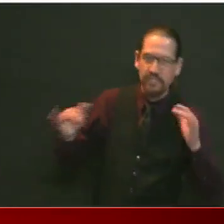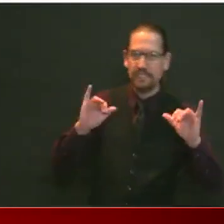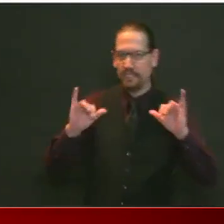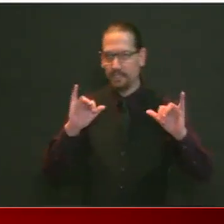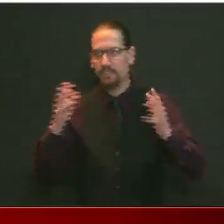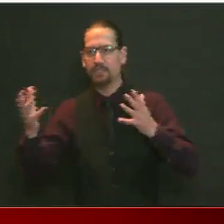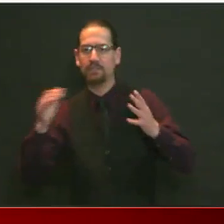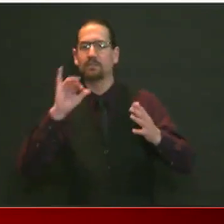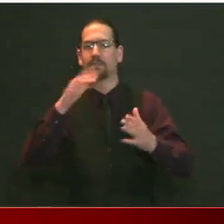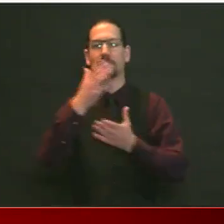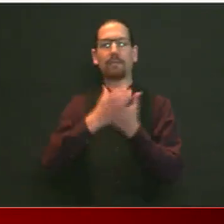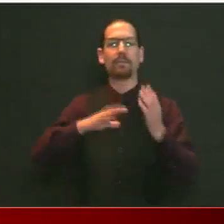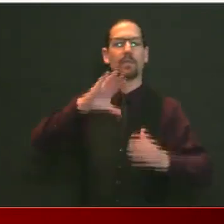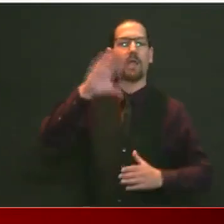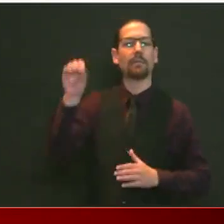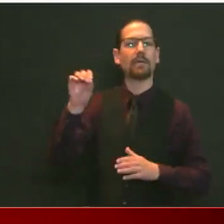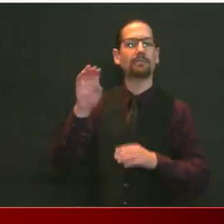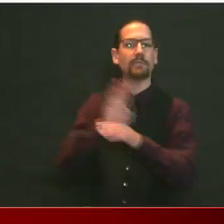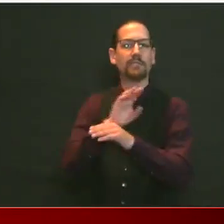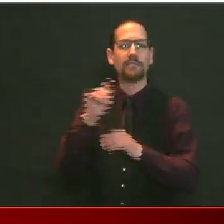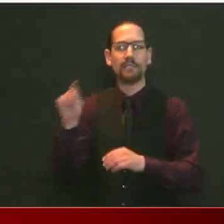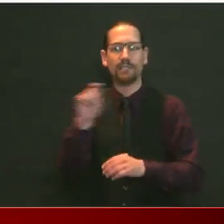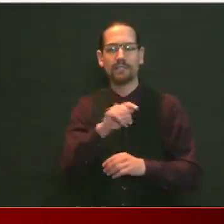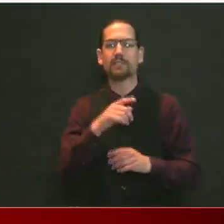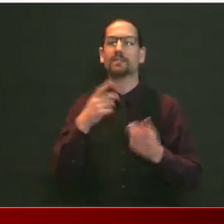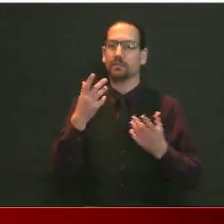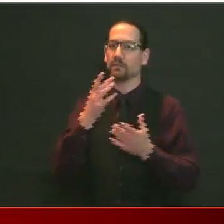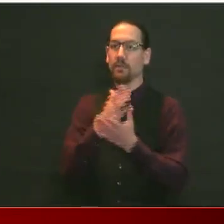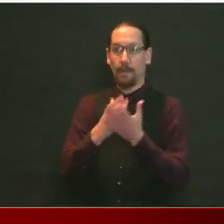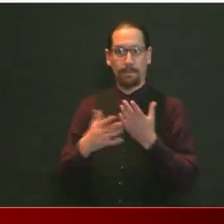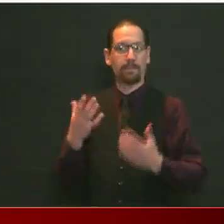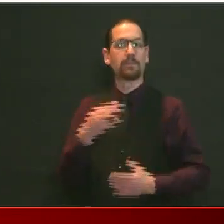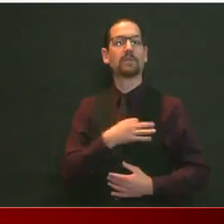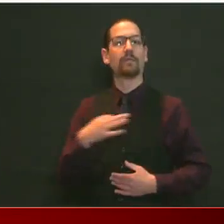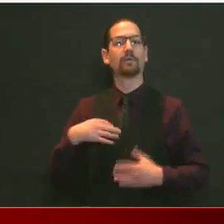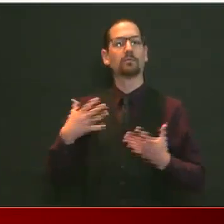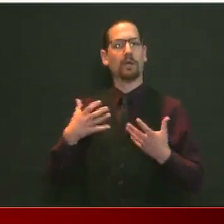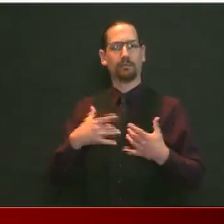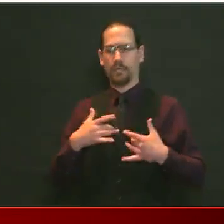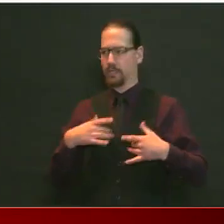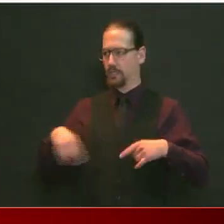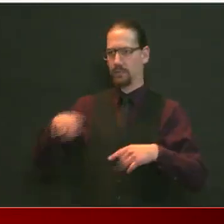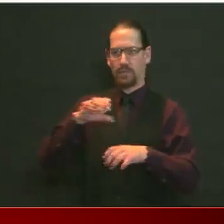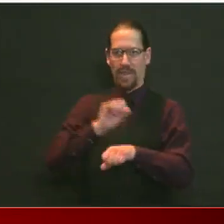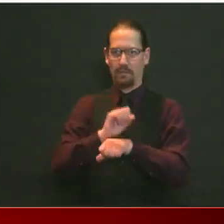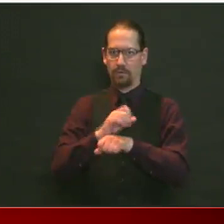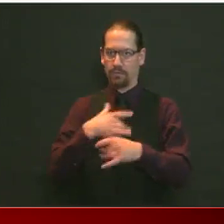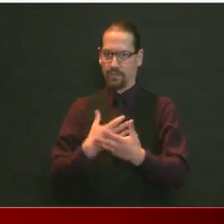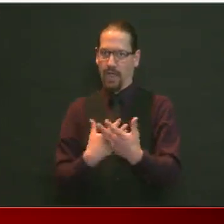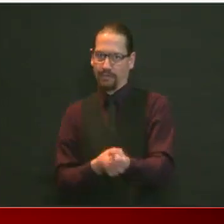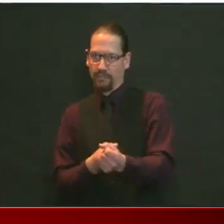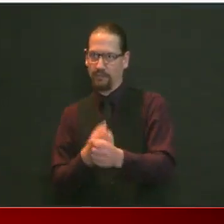SO THE EMPLOYERS ARE SAYING TO ME, DO MORE TO GIVE PEOPLE CONFIDENCE. MORE TESTING. MORE CONTACT TRACING. MORE WHAT I WAS JUST TALKING TO